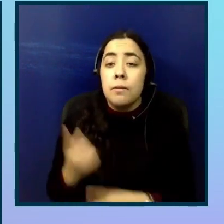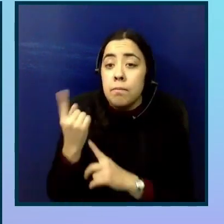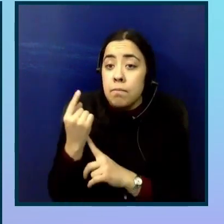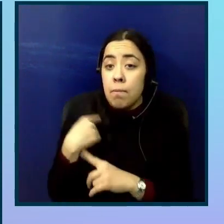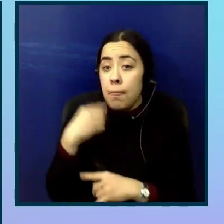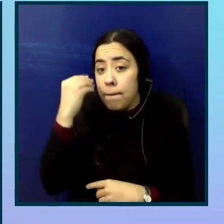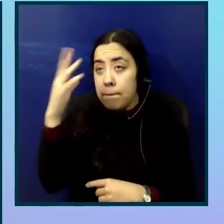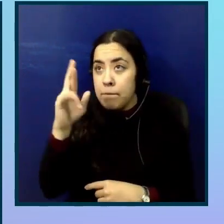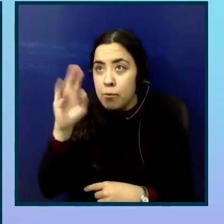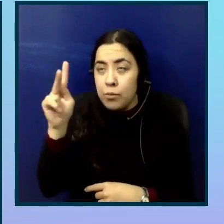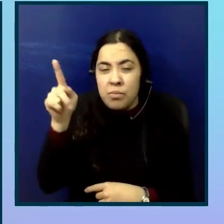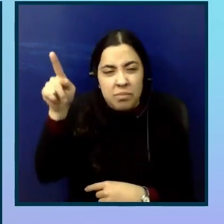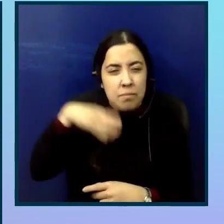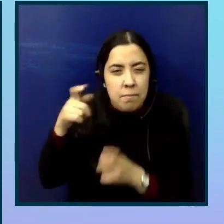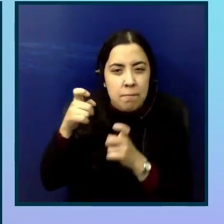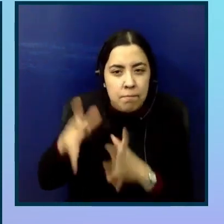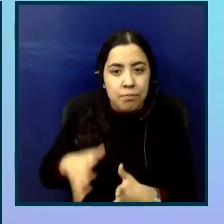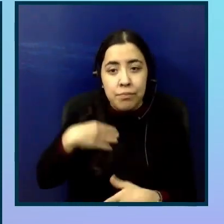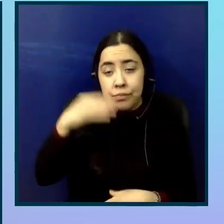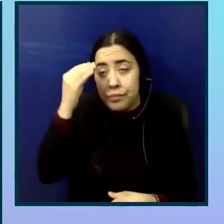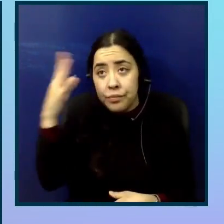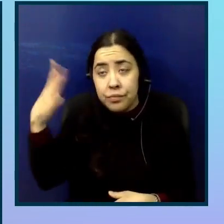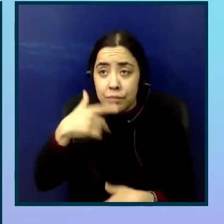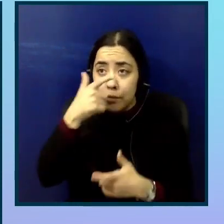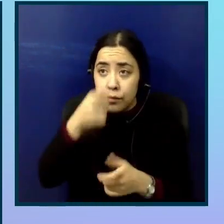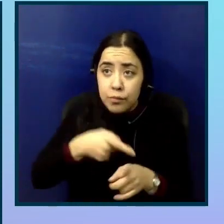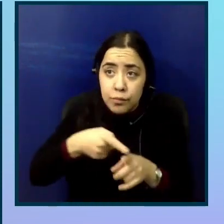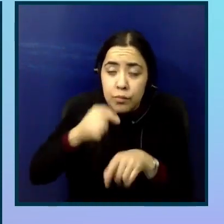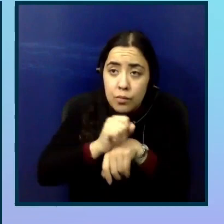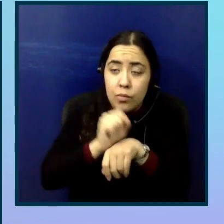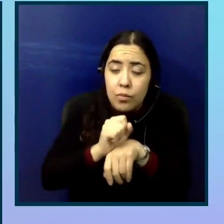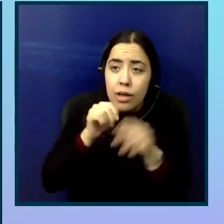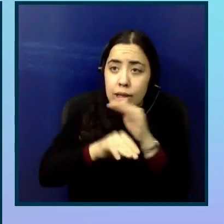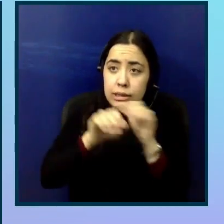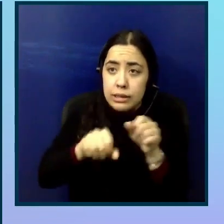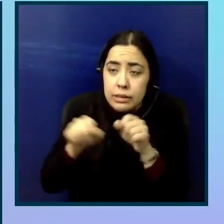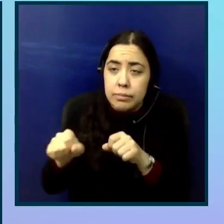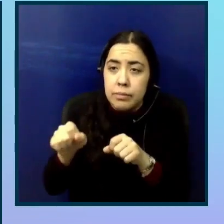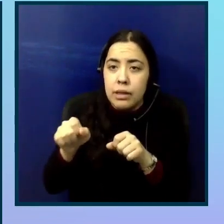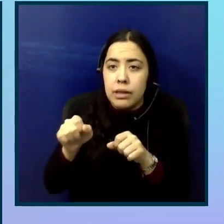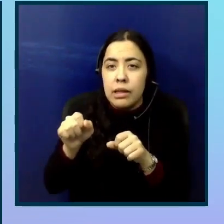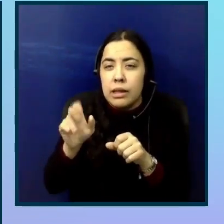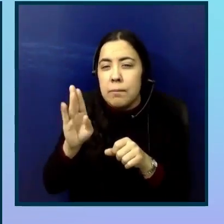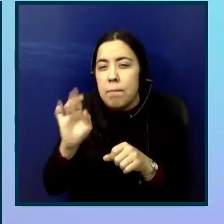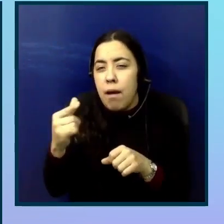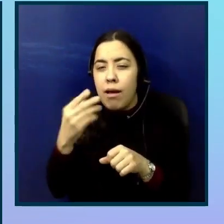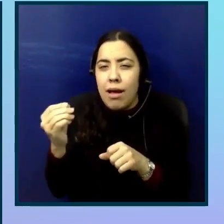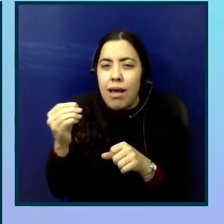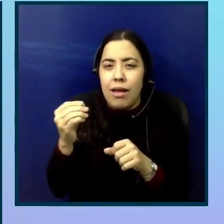that I was interested in working on accessibility bugs and features. He said, "That sounds great!